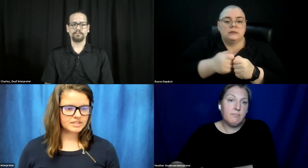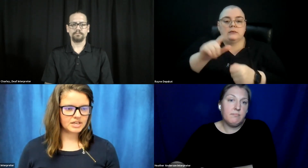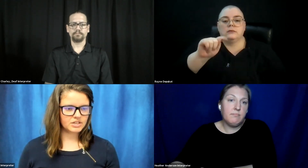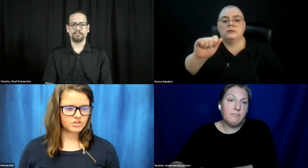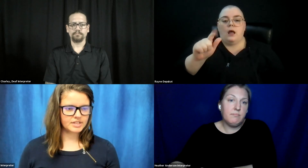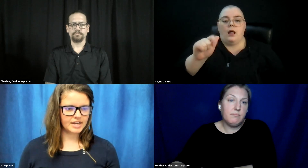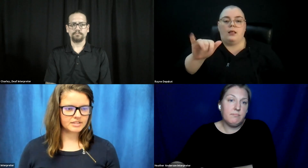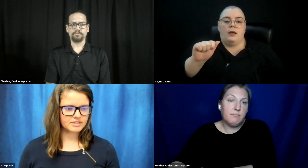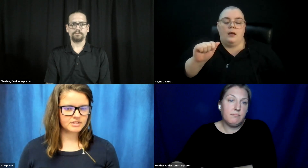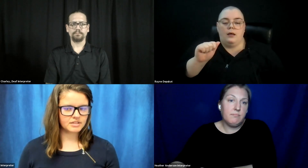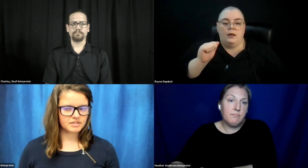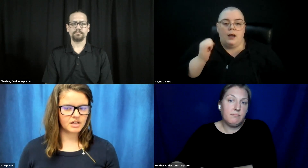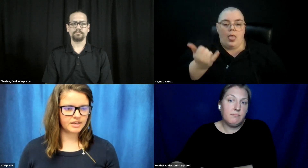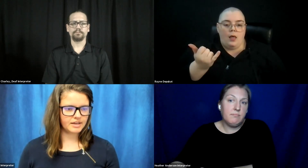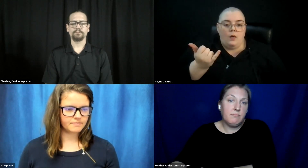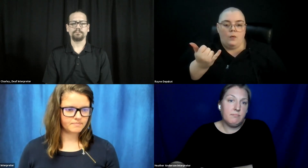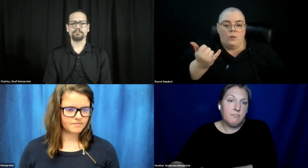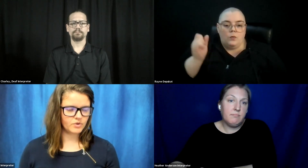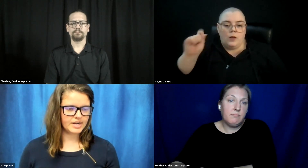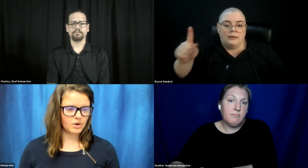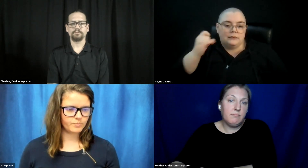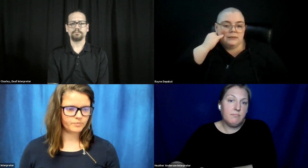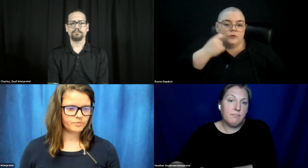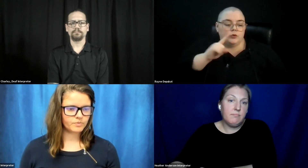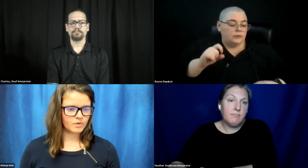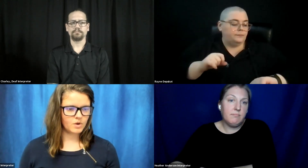Tina saying she'll text Talia. Right.